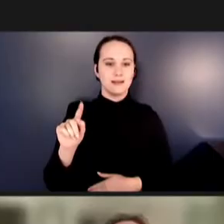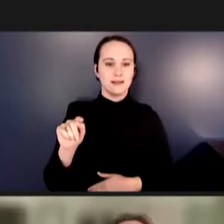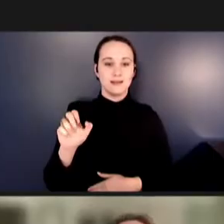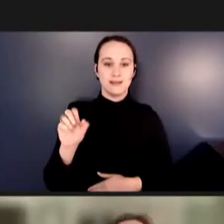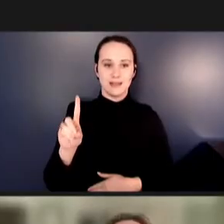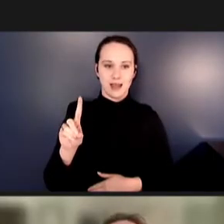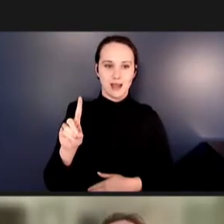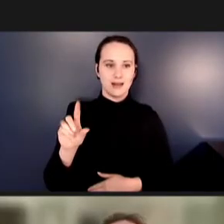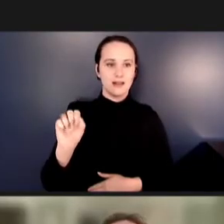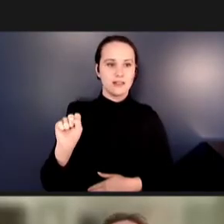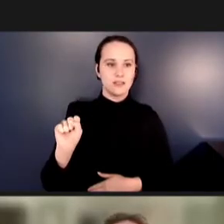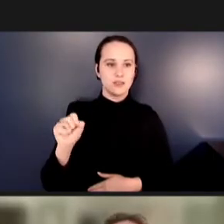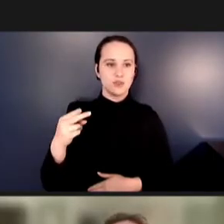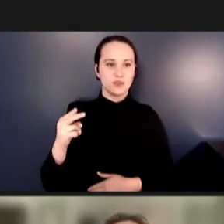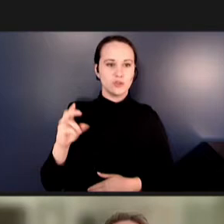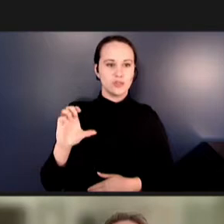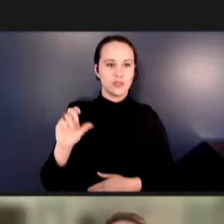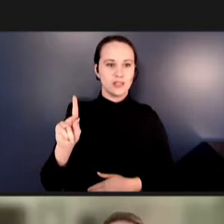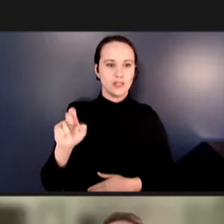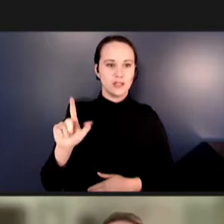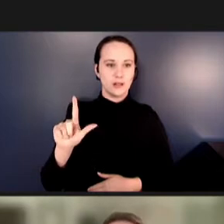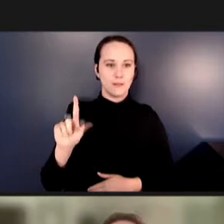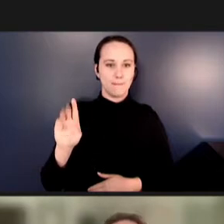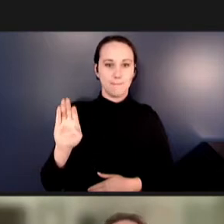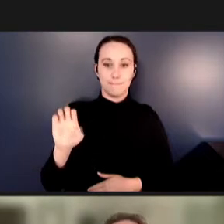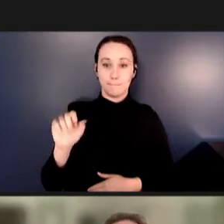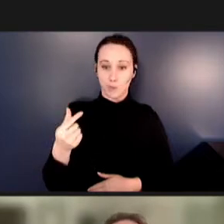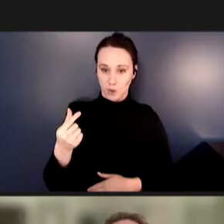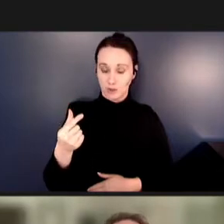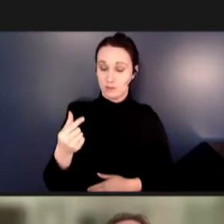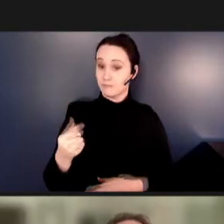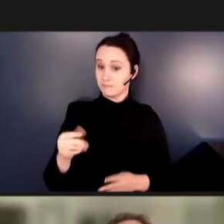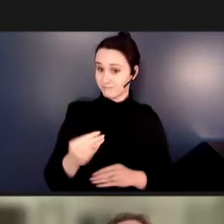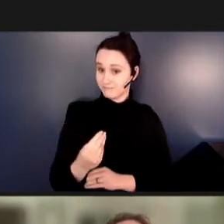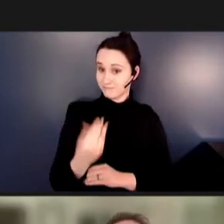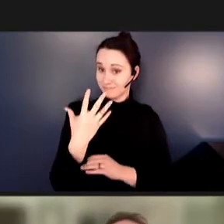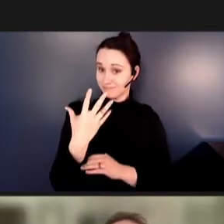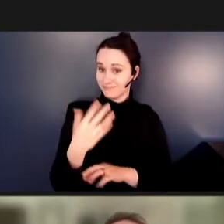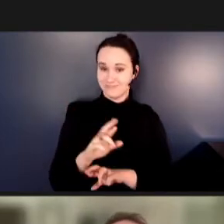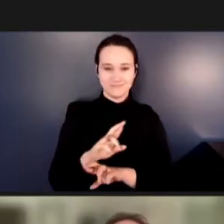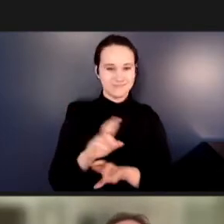Project. I see you on the camera and your slides are up. You have four slides.